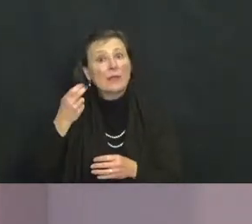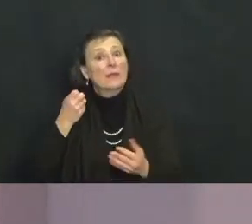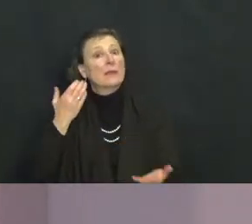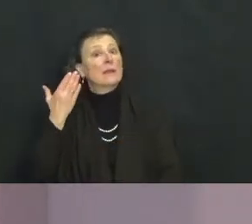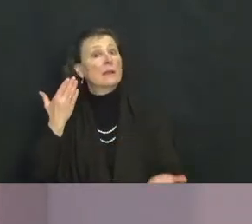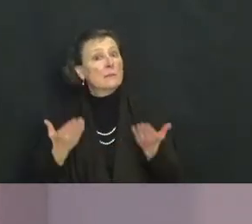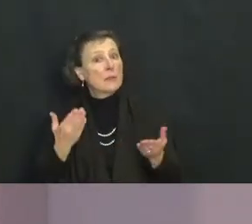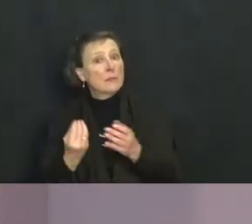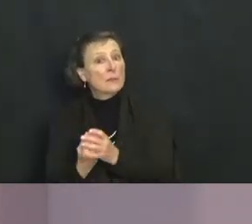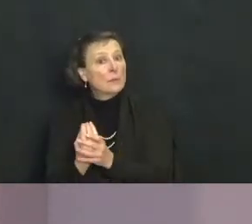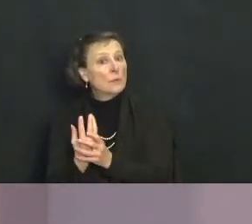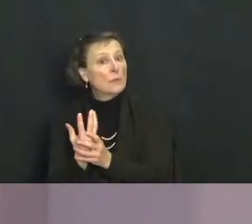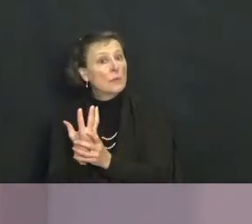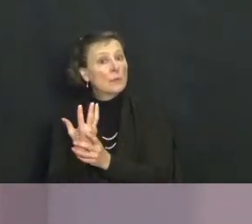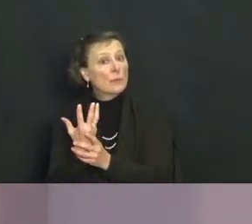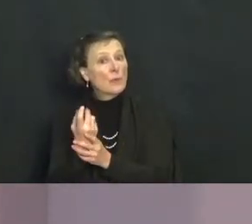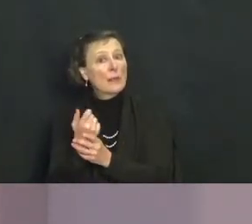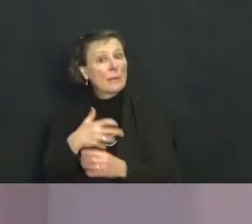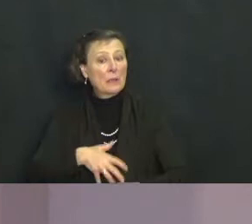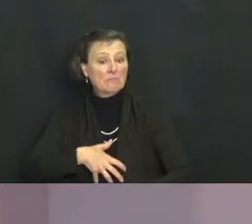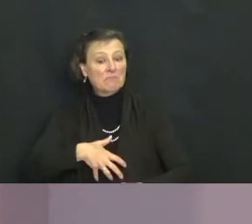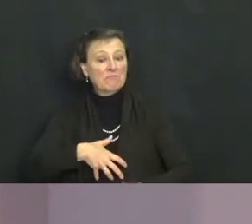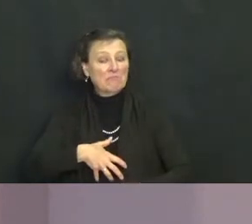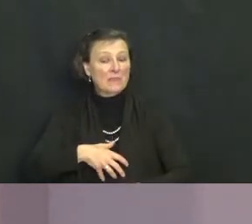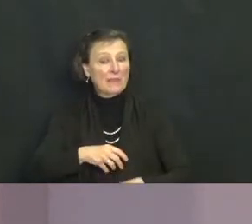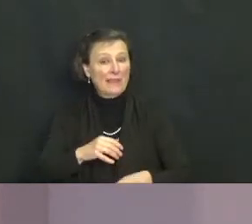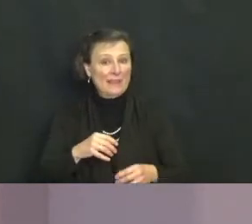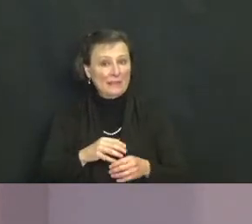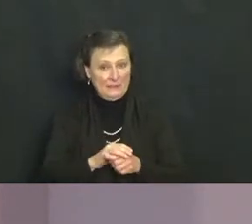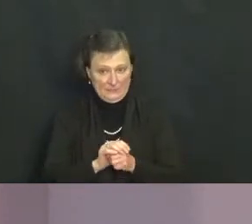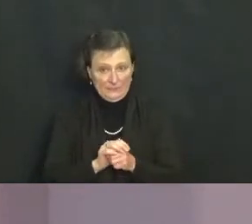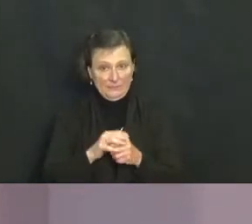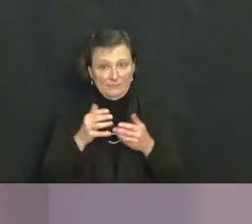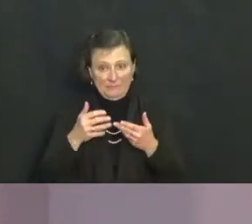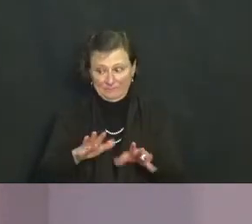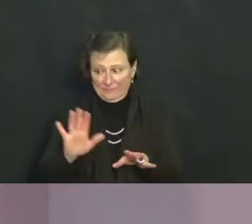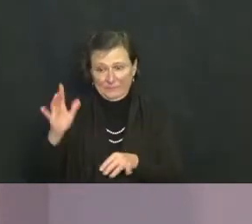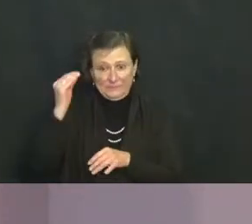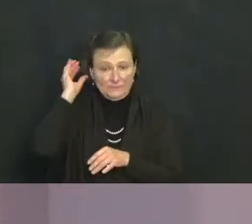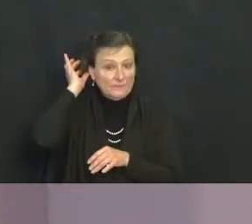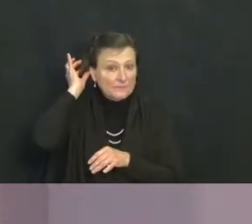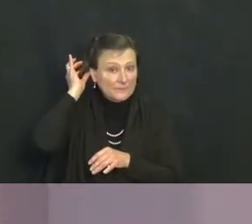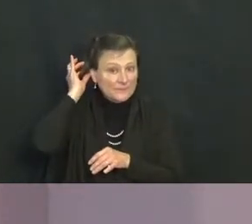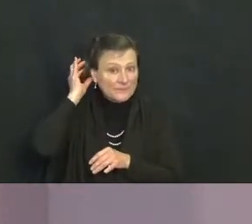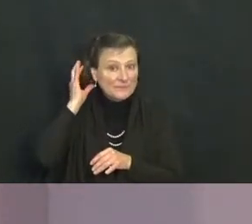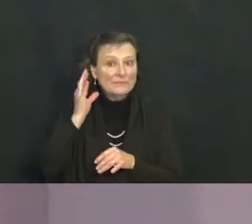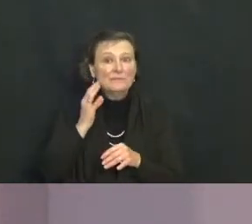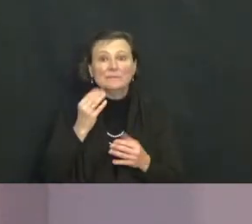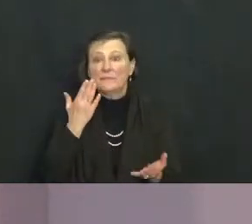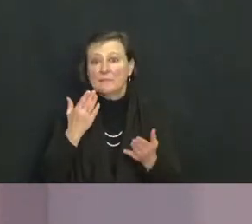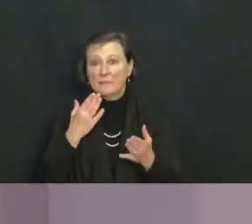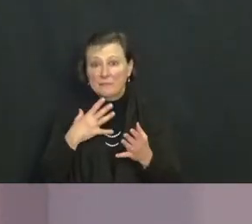grown a bit of a paunch, certainly lost his hair, and probably have worn bifocals and